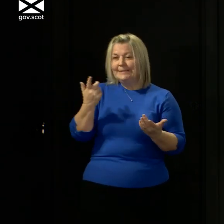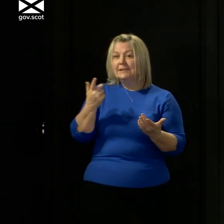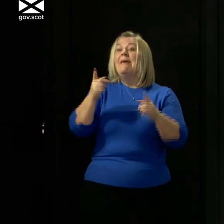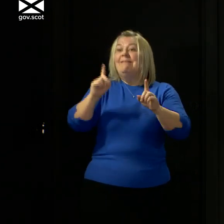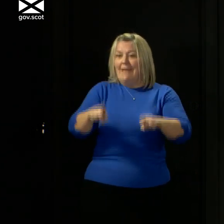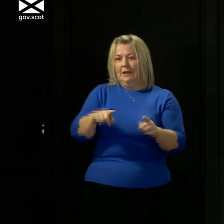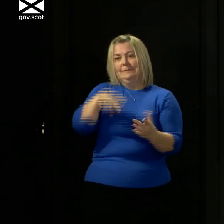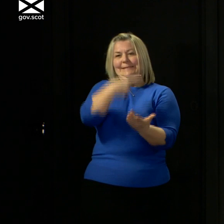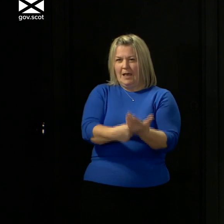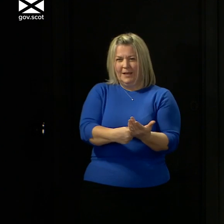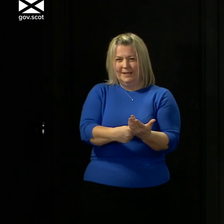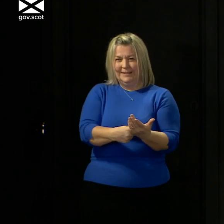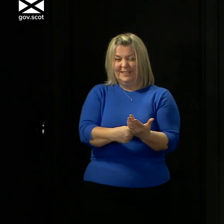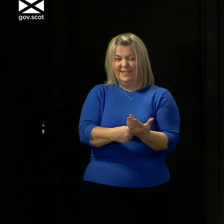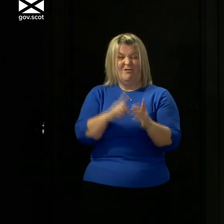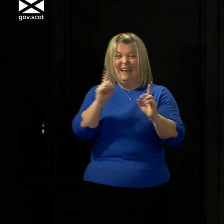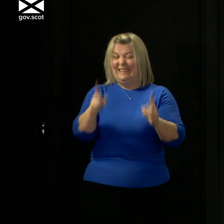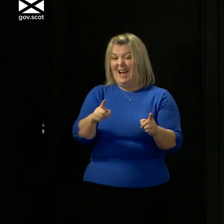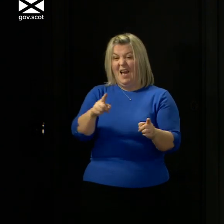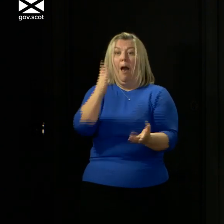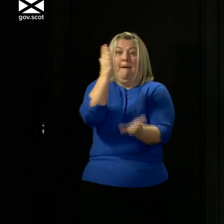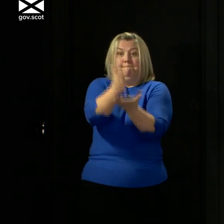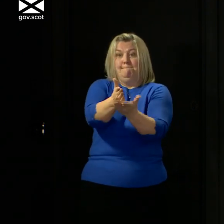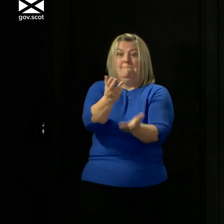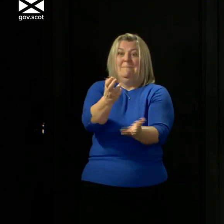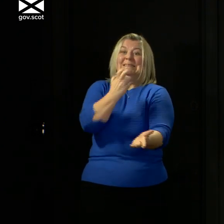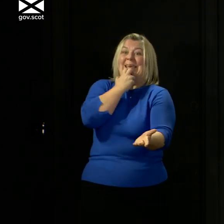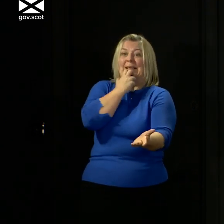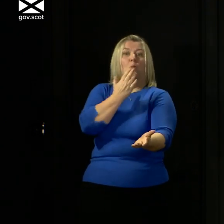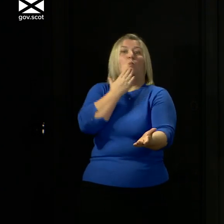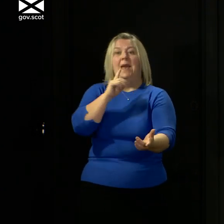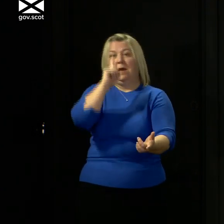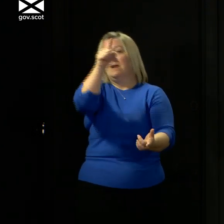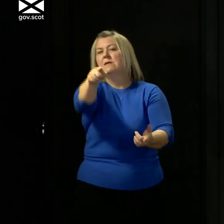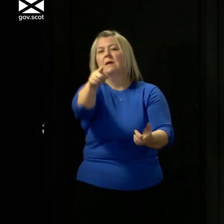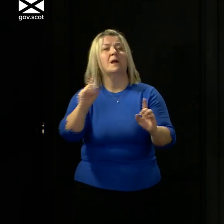more definite answer on that right now except to see that for all those who